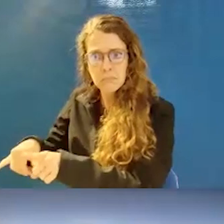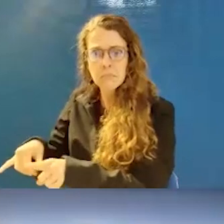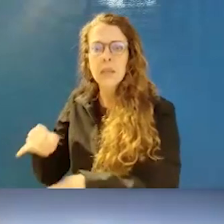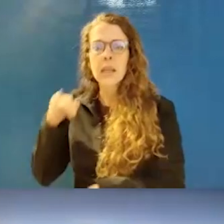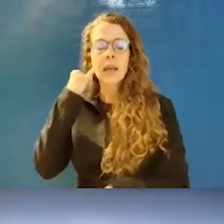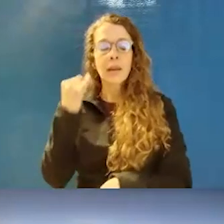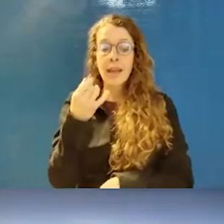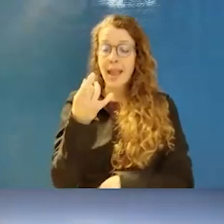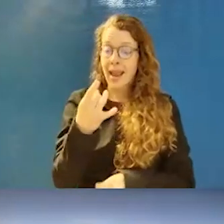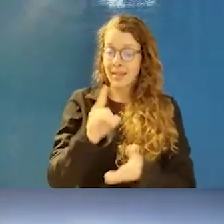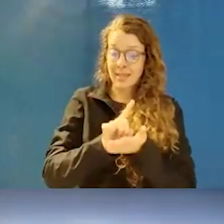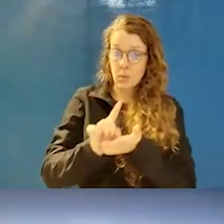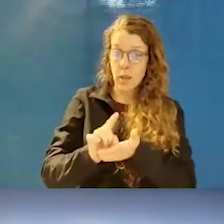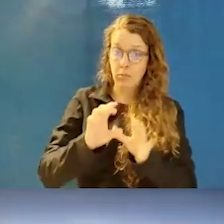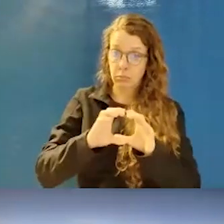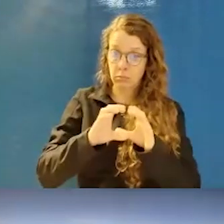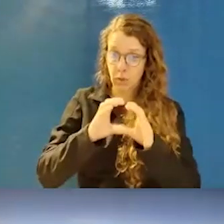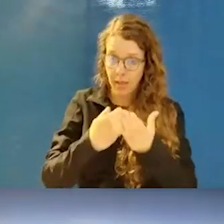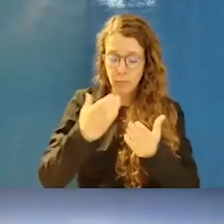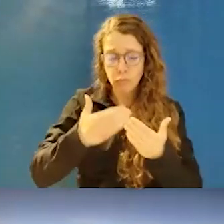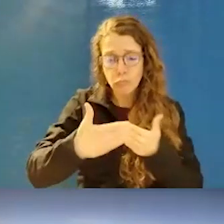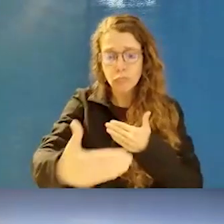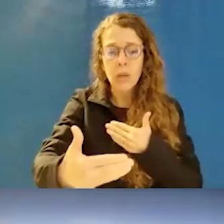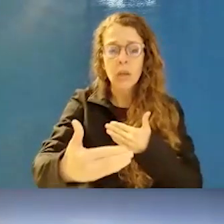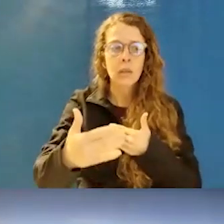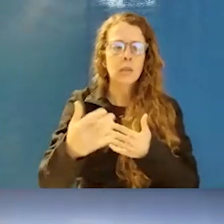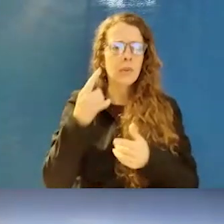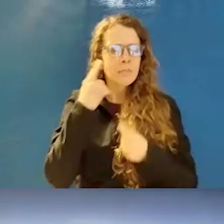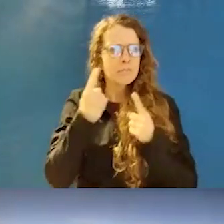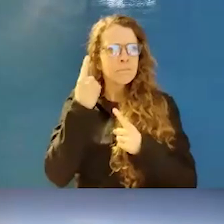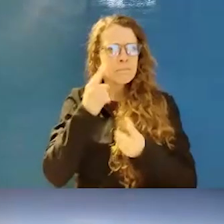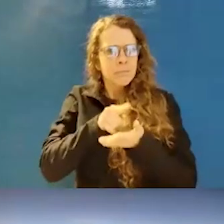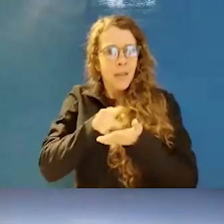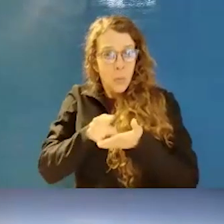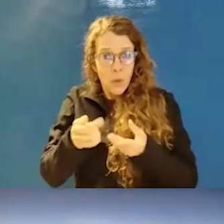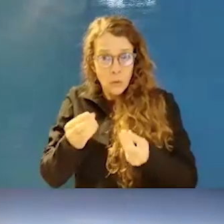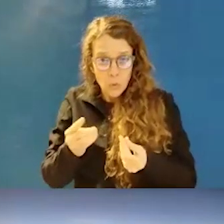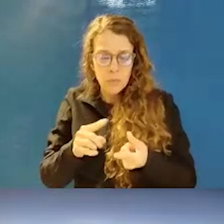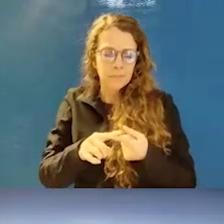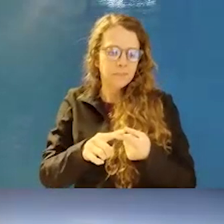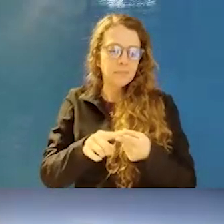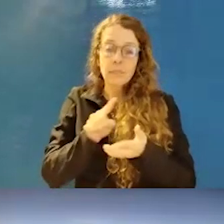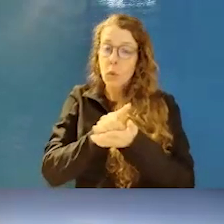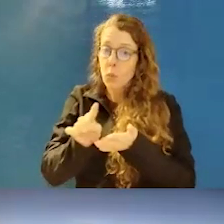course and you've got, you know, what are you doing per week? You are making a weekly announcement.